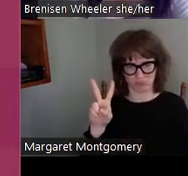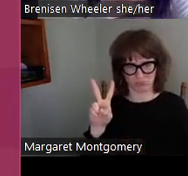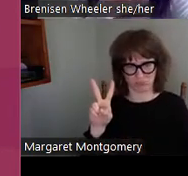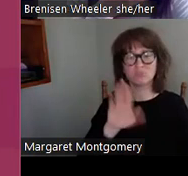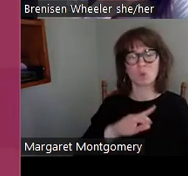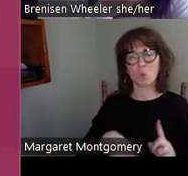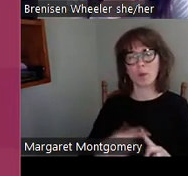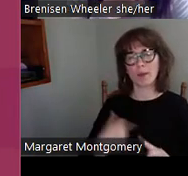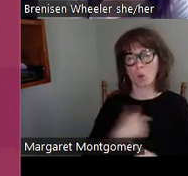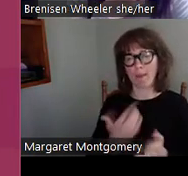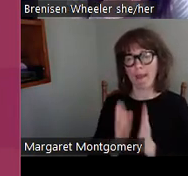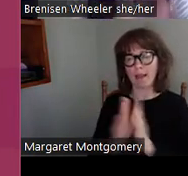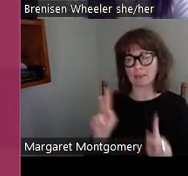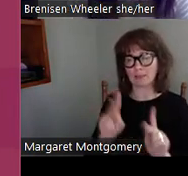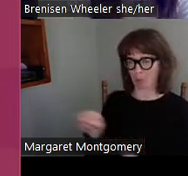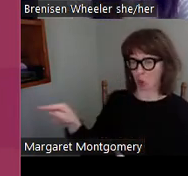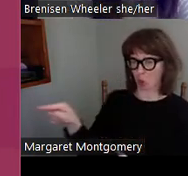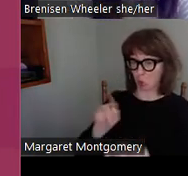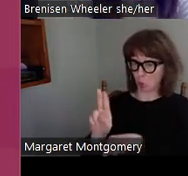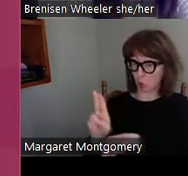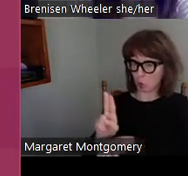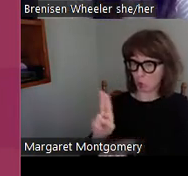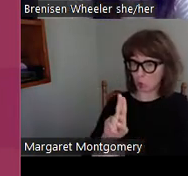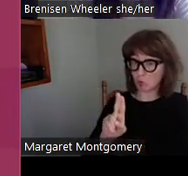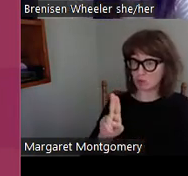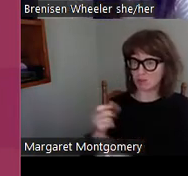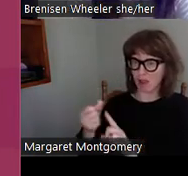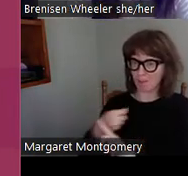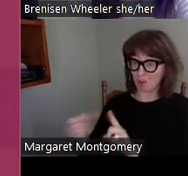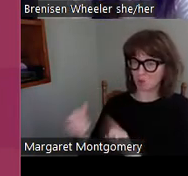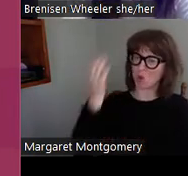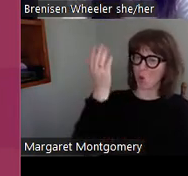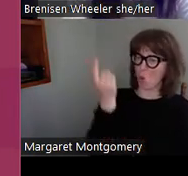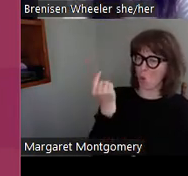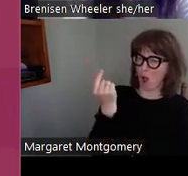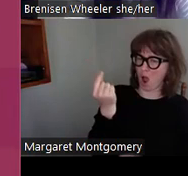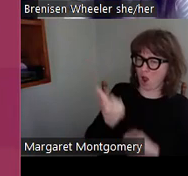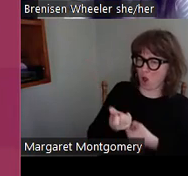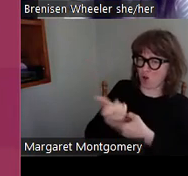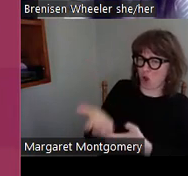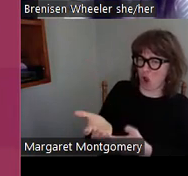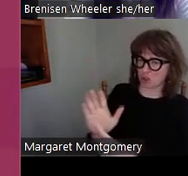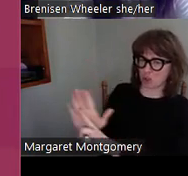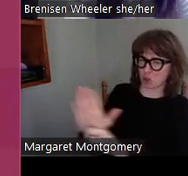who use abuse what directly leads to their behavior, it's the core belief that abuse